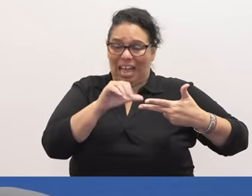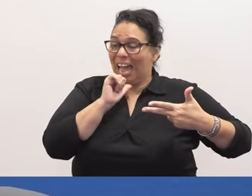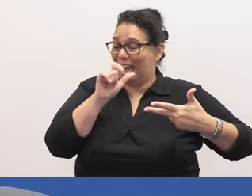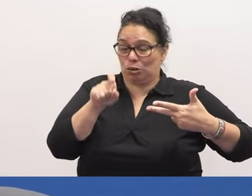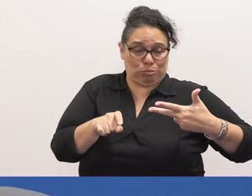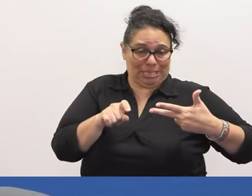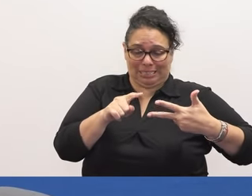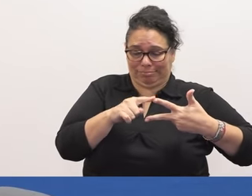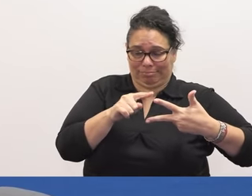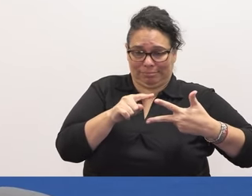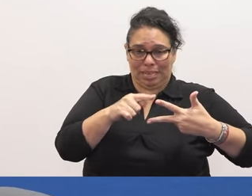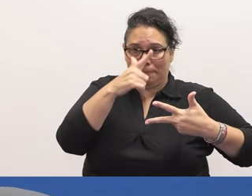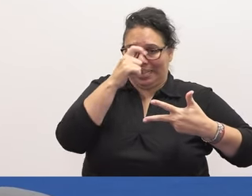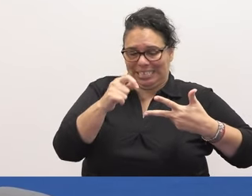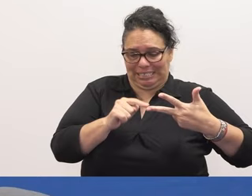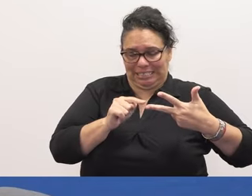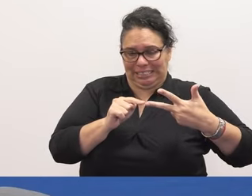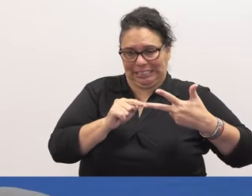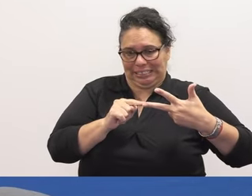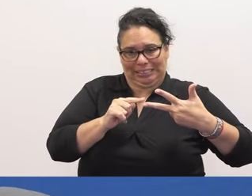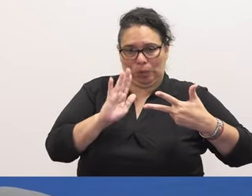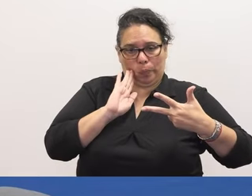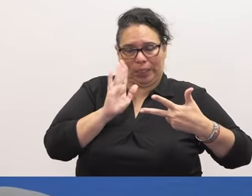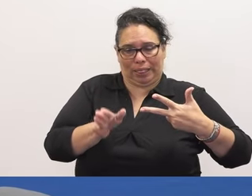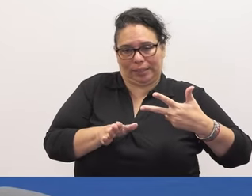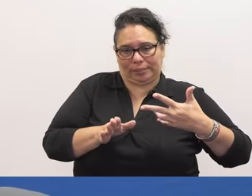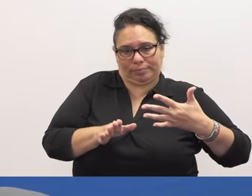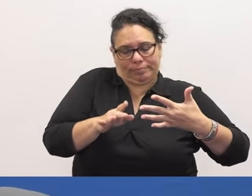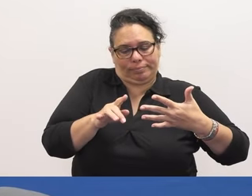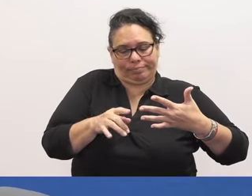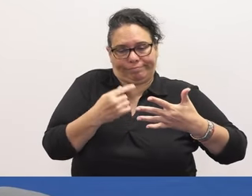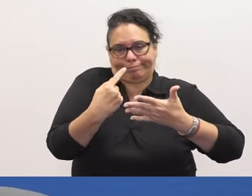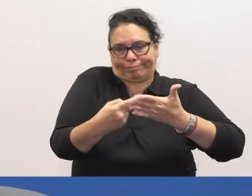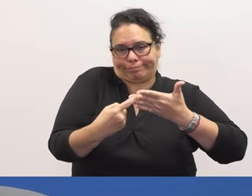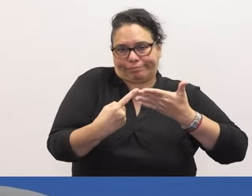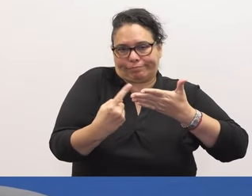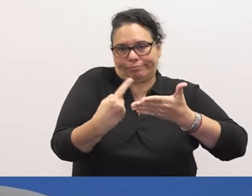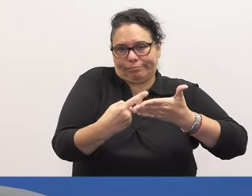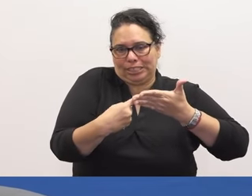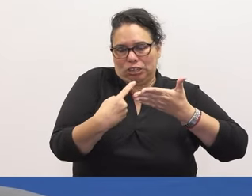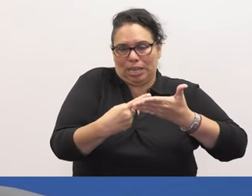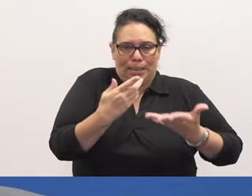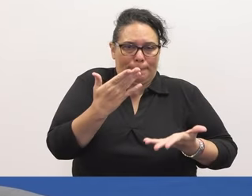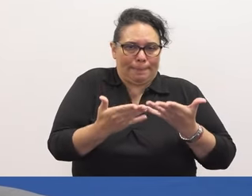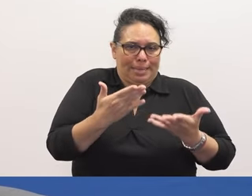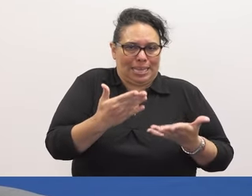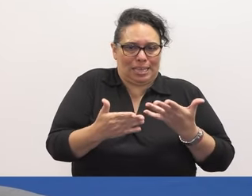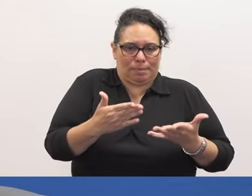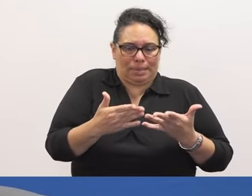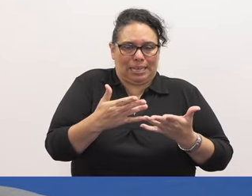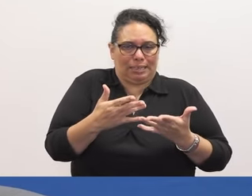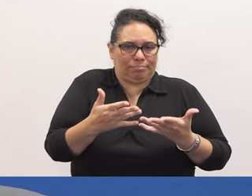because I know goal three will address that and maybe even to a certain extent, goal four.